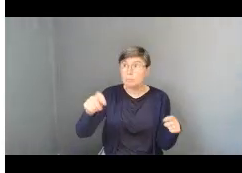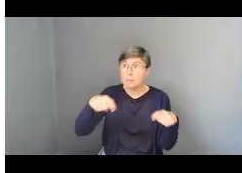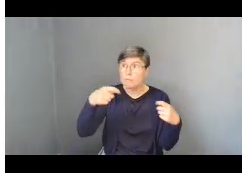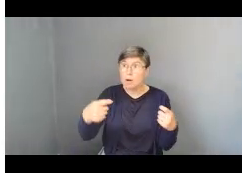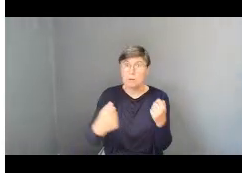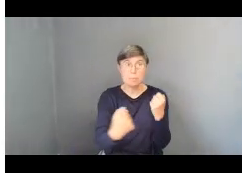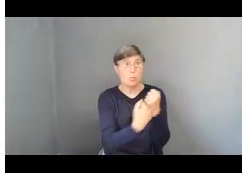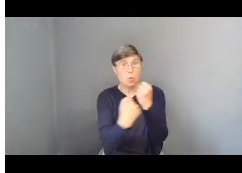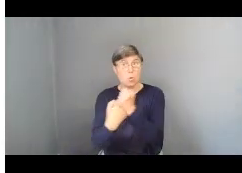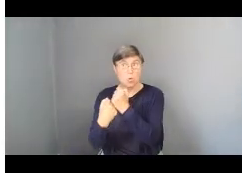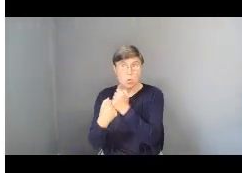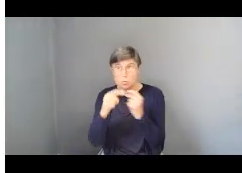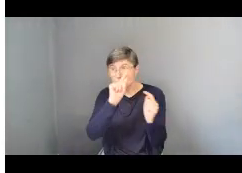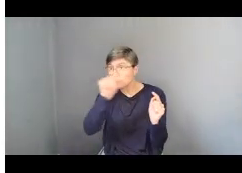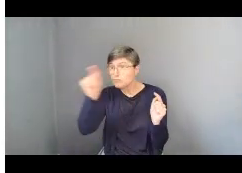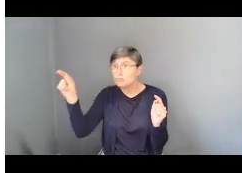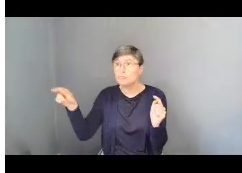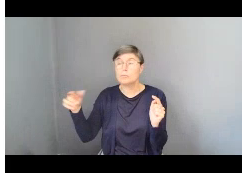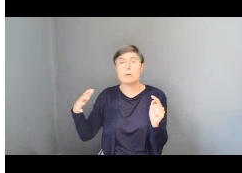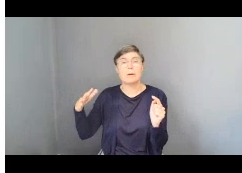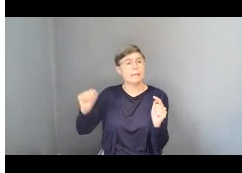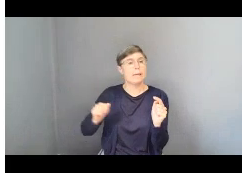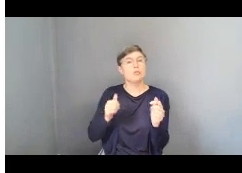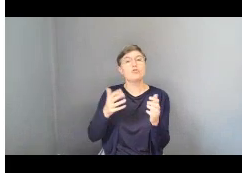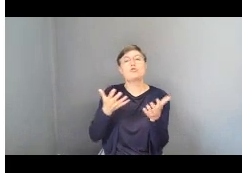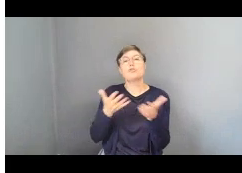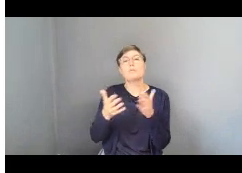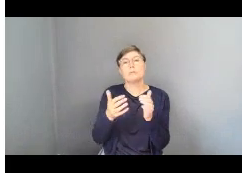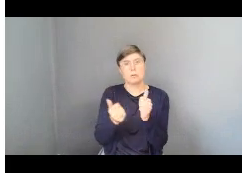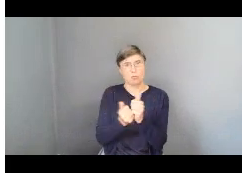The agreement should outline what supports will be provided